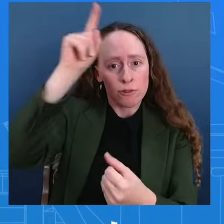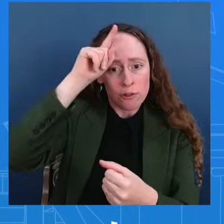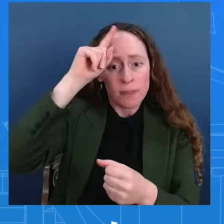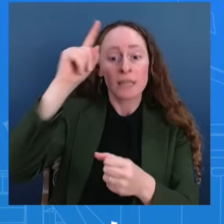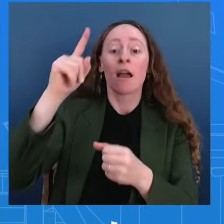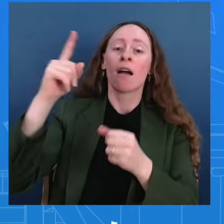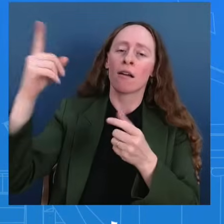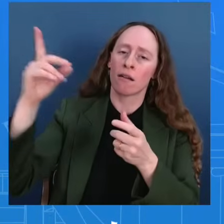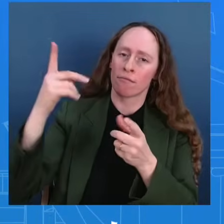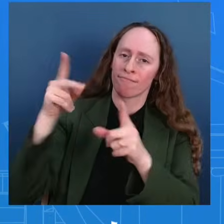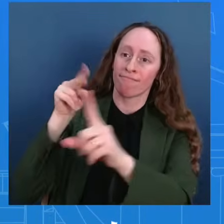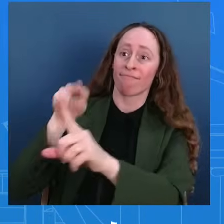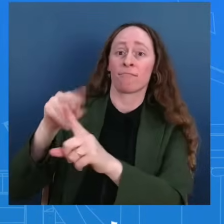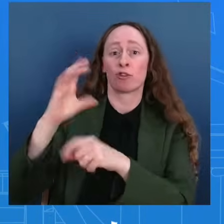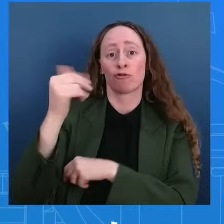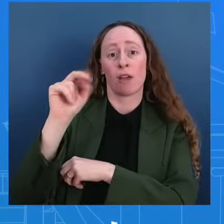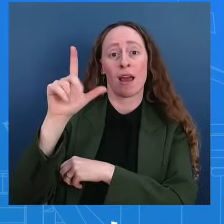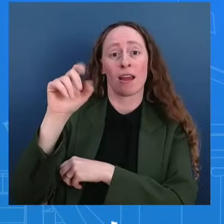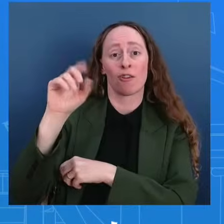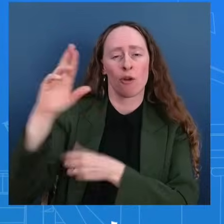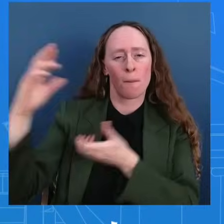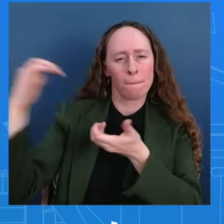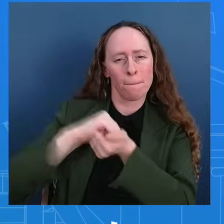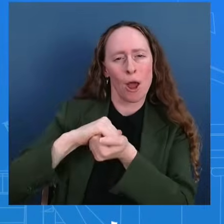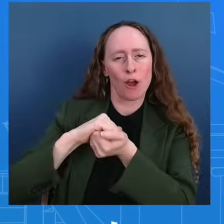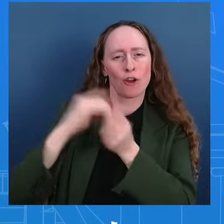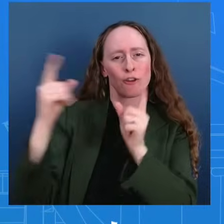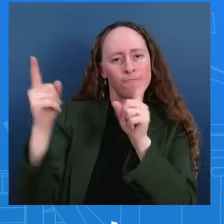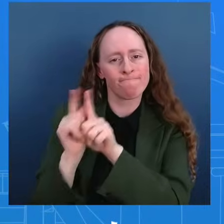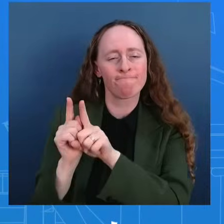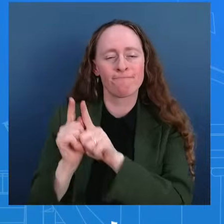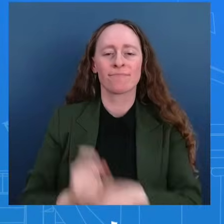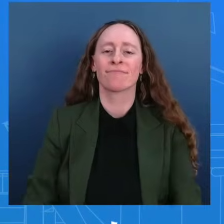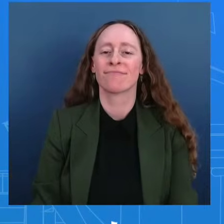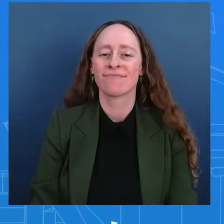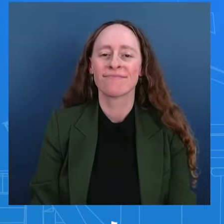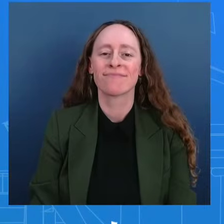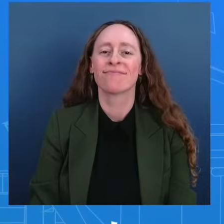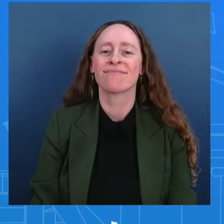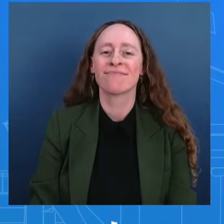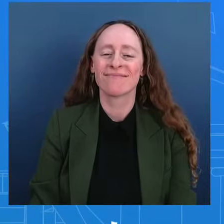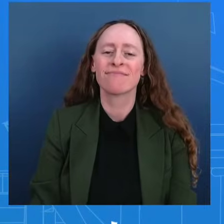And so, we’ll -- certainly, we’ll have more to share. But just a little bit more broadly, I would state --